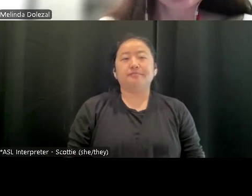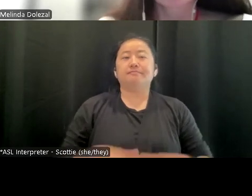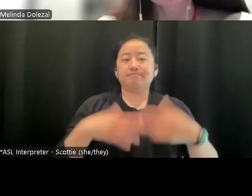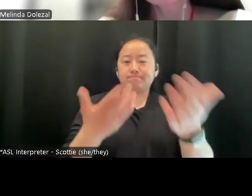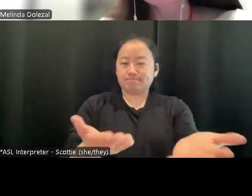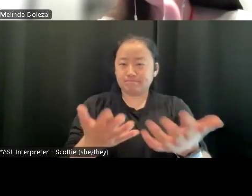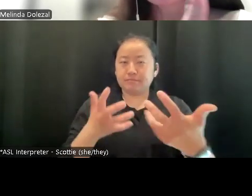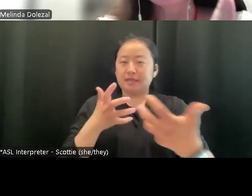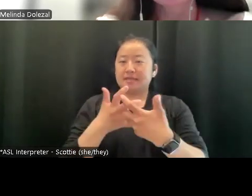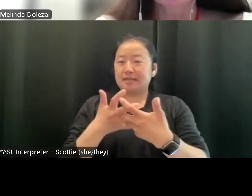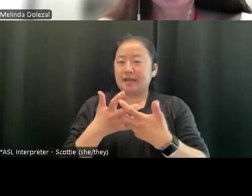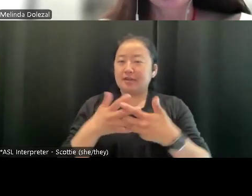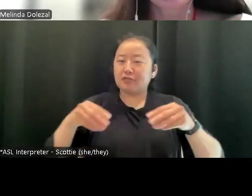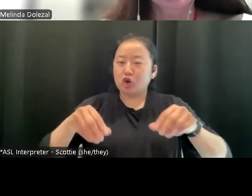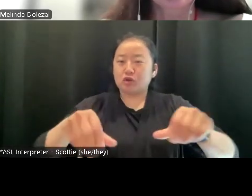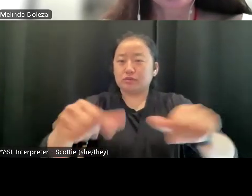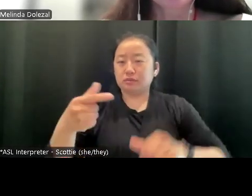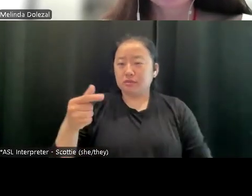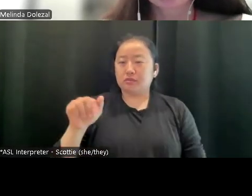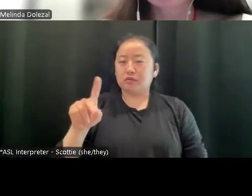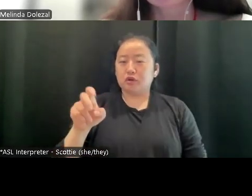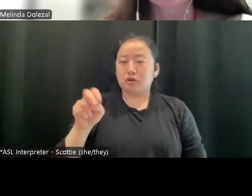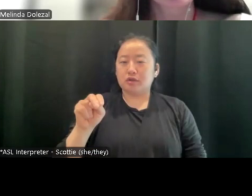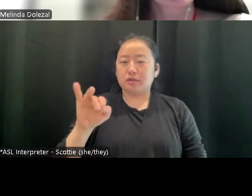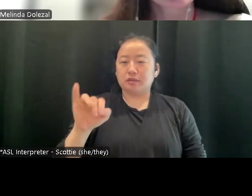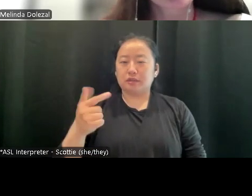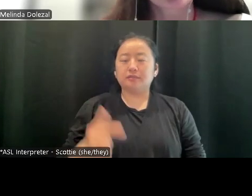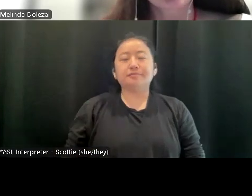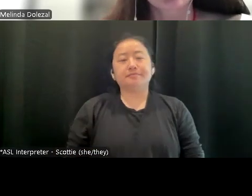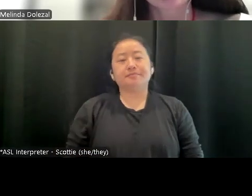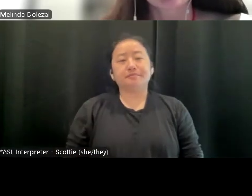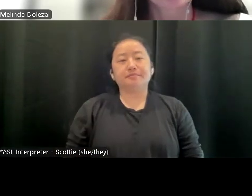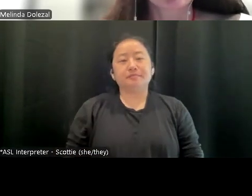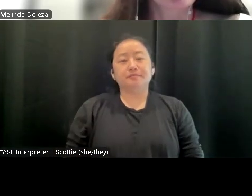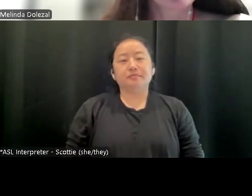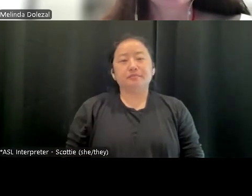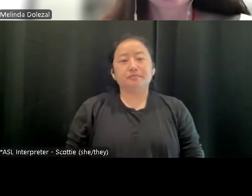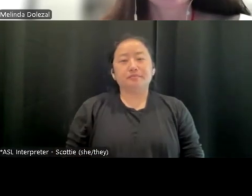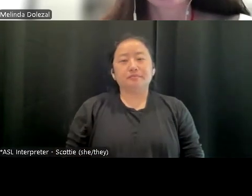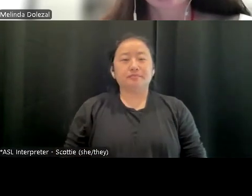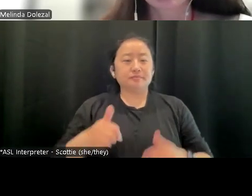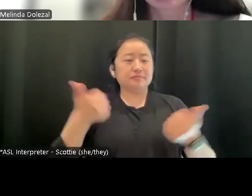We mentioned this earlier but really for those of us, I'm sure any millennials here that are hitting